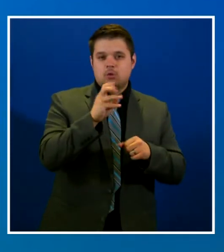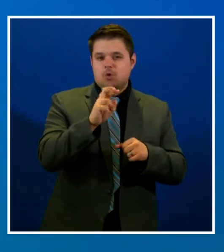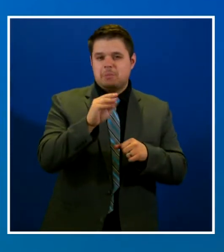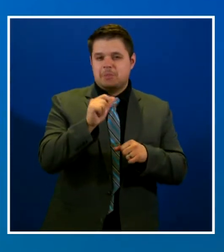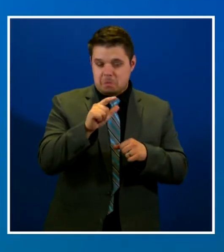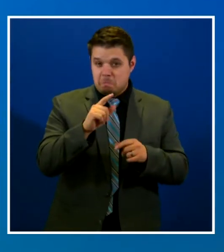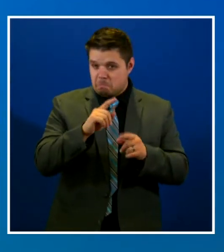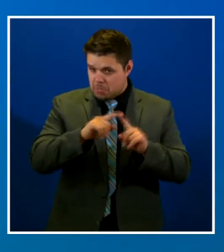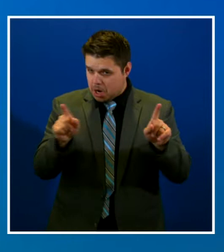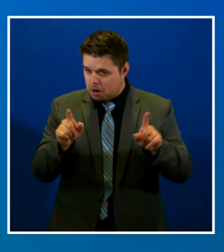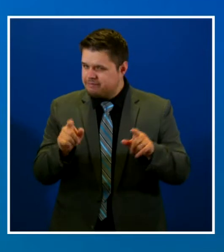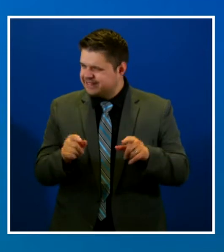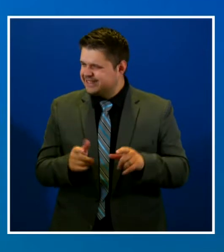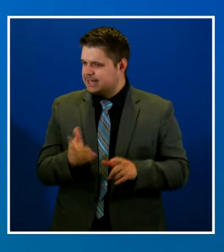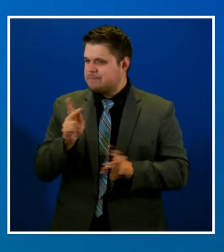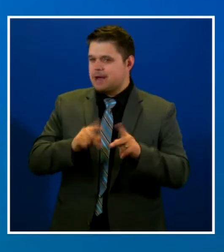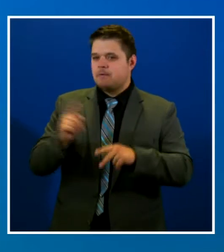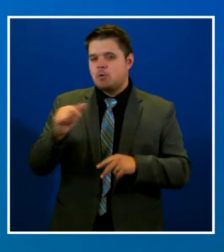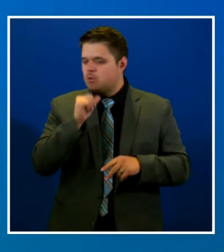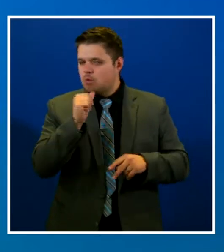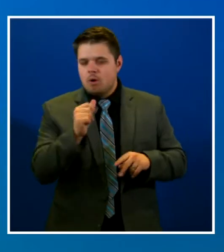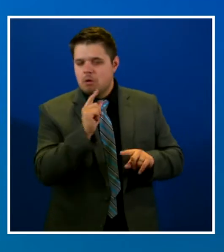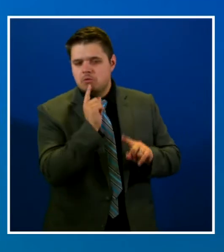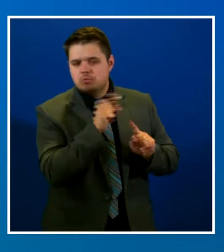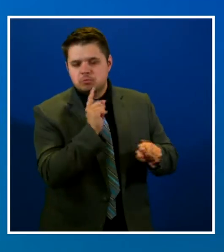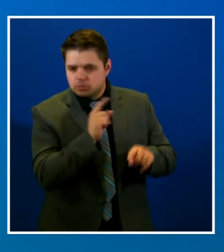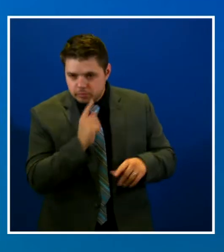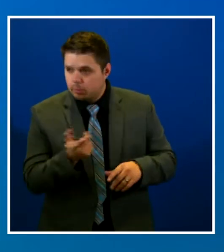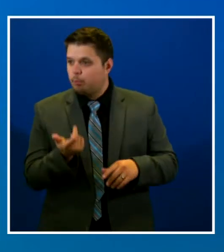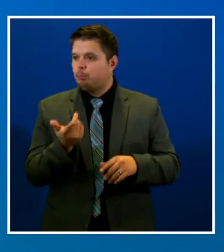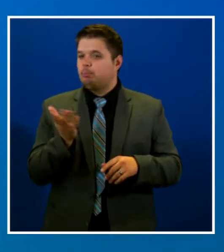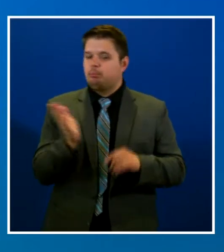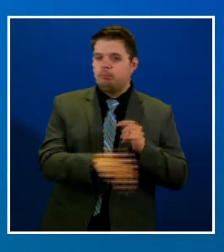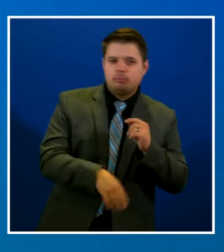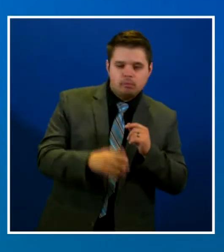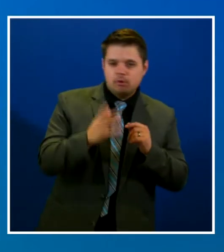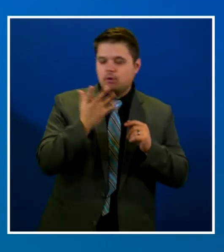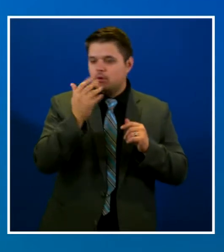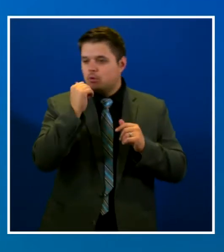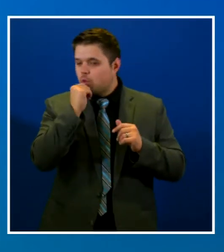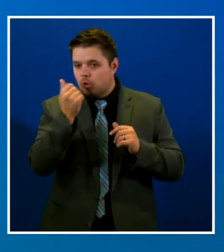remain unfilled. So if you are currently eligible in Phase 1A